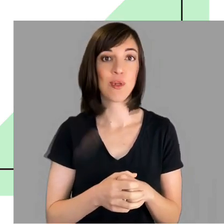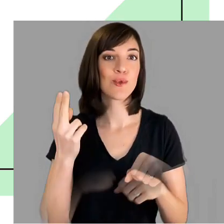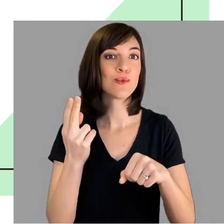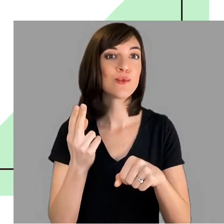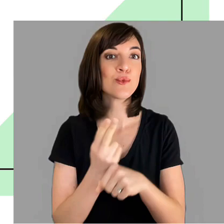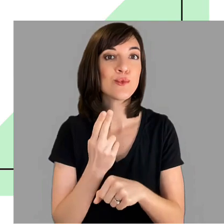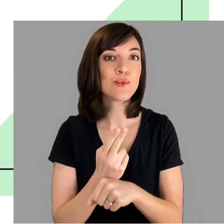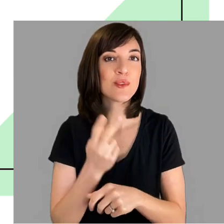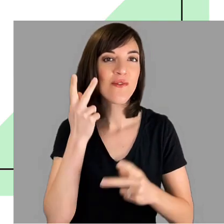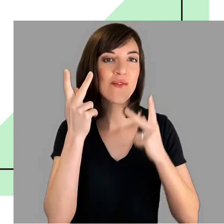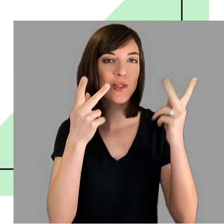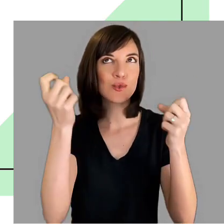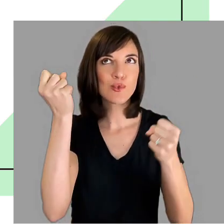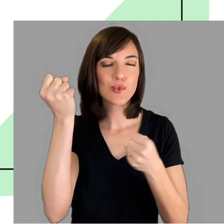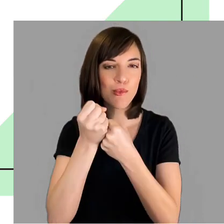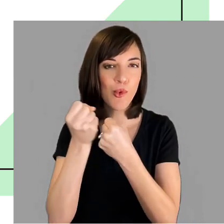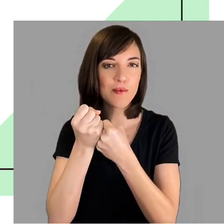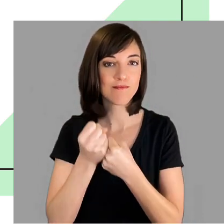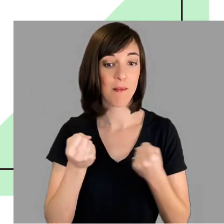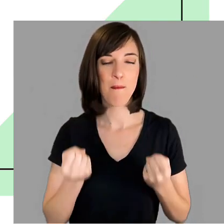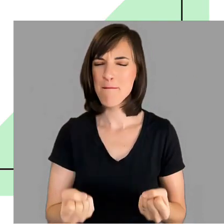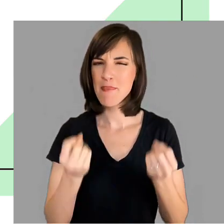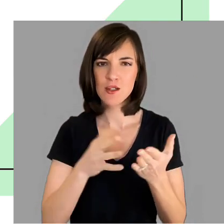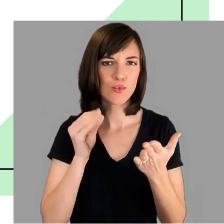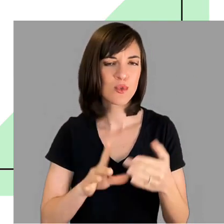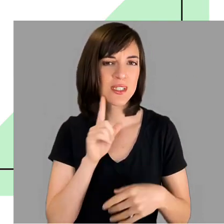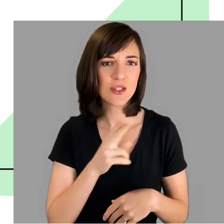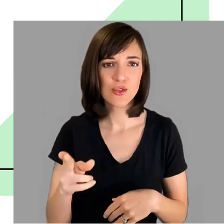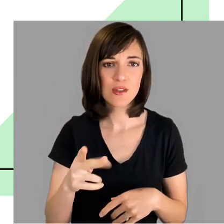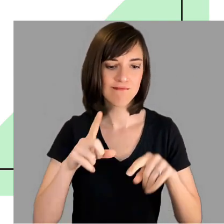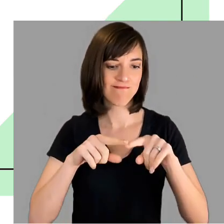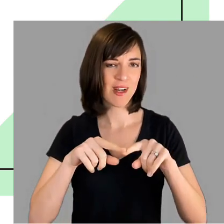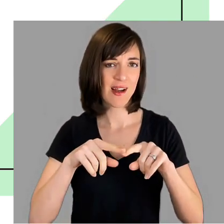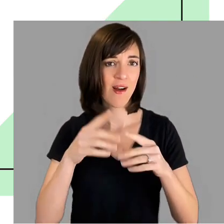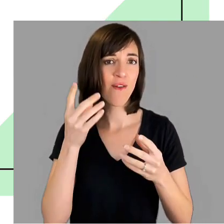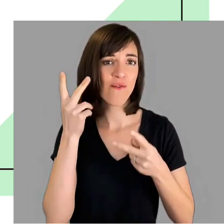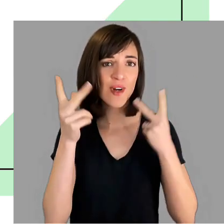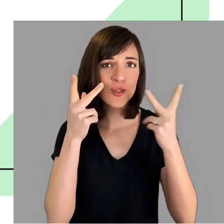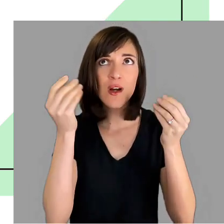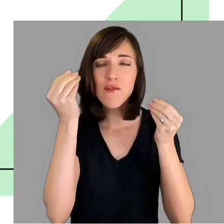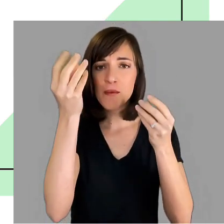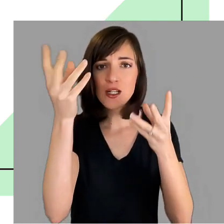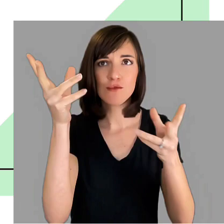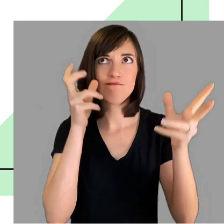Use Visual Supports: Since many students who are DHH rely heavily on visual information,